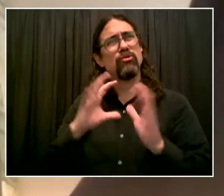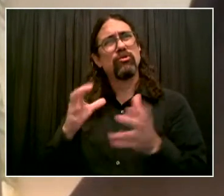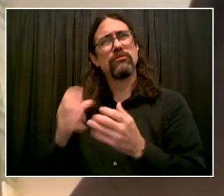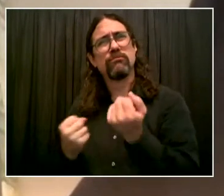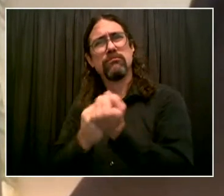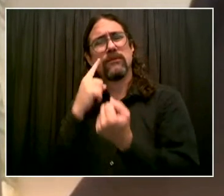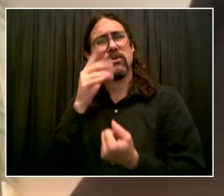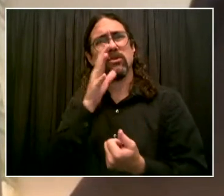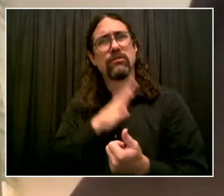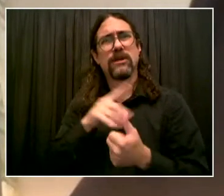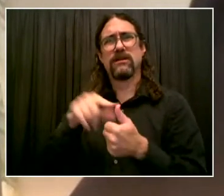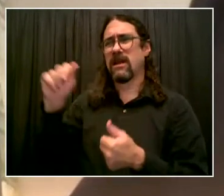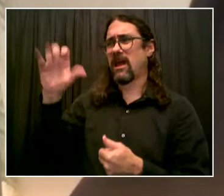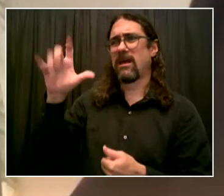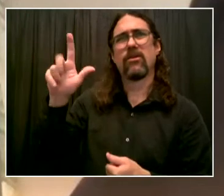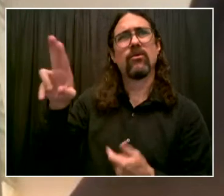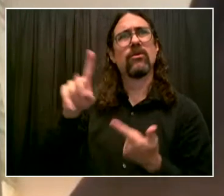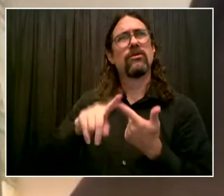ALL GROUPS THAT ARE BEEN WORKING AROUND THE CLOCK